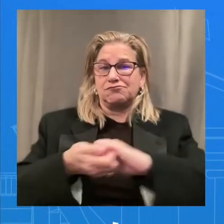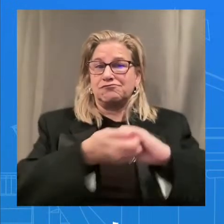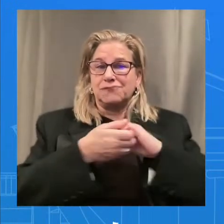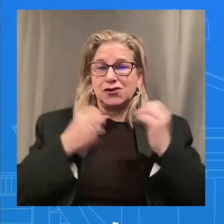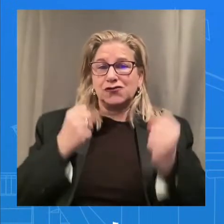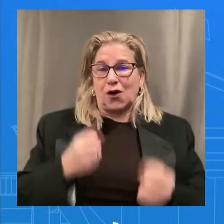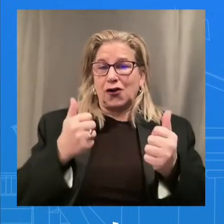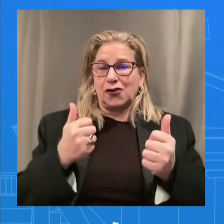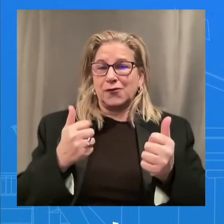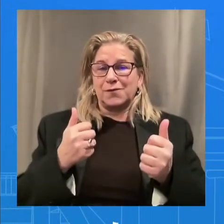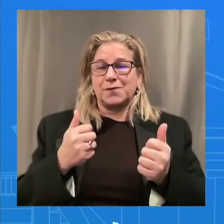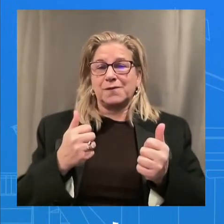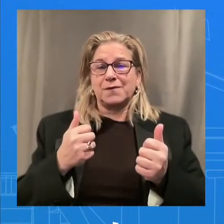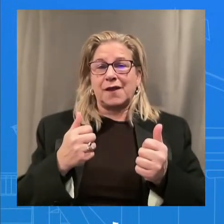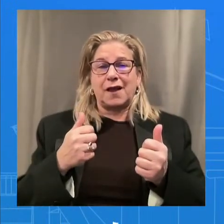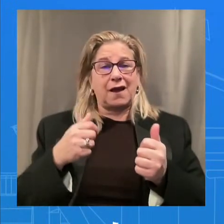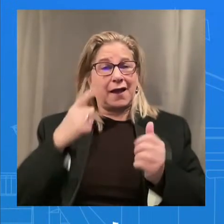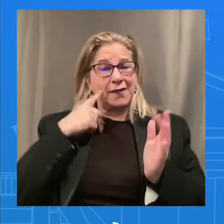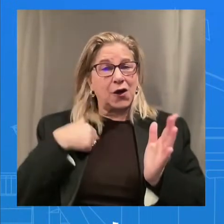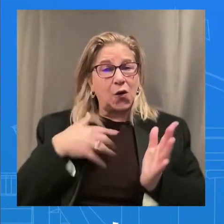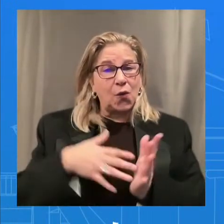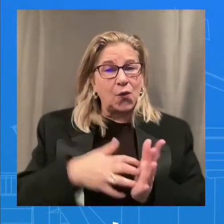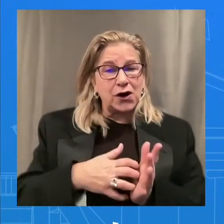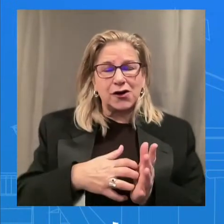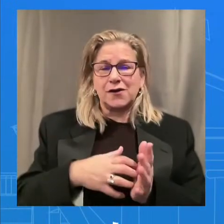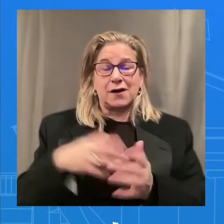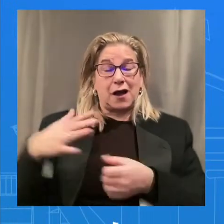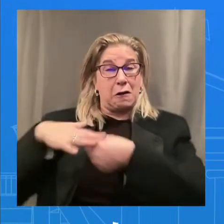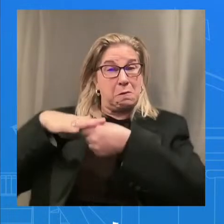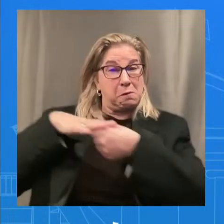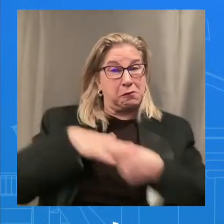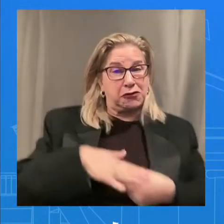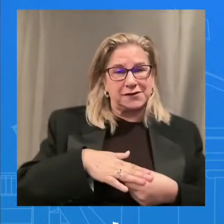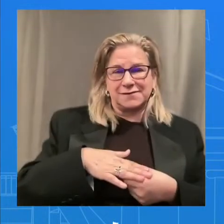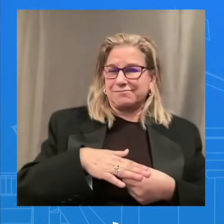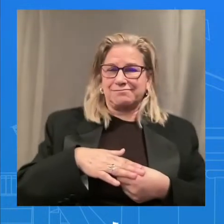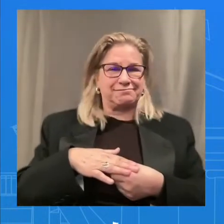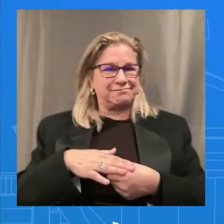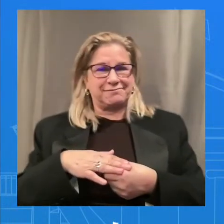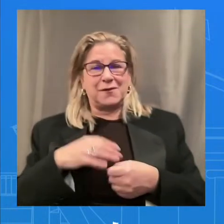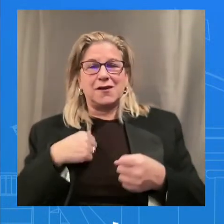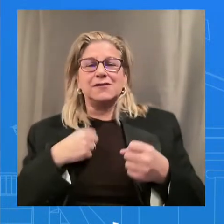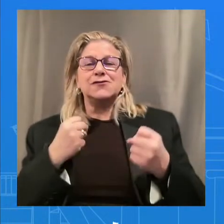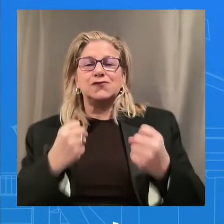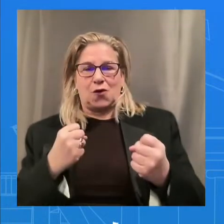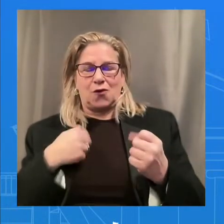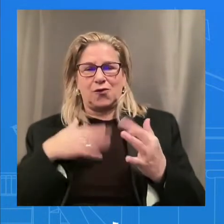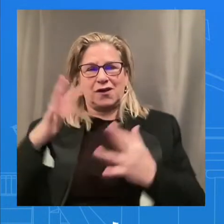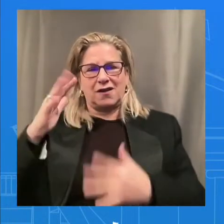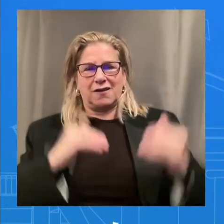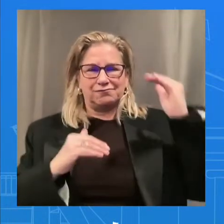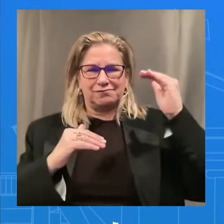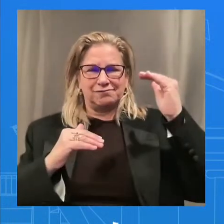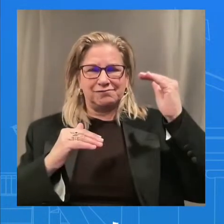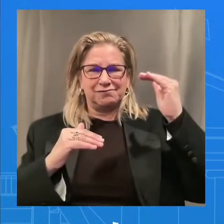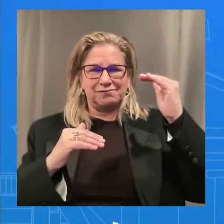even as they align more closely? Yes. Did we improve our strategic position in the long-term competition with China?